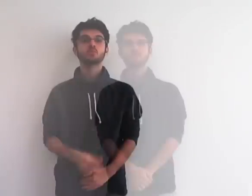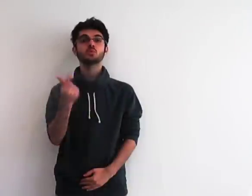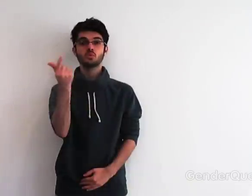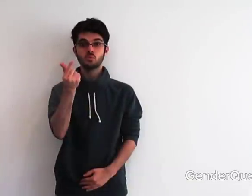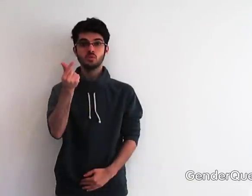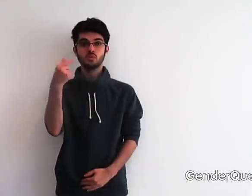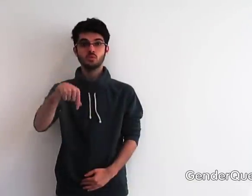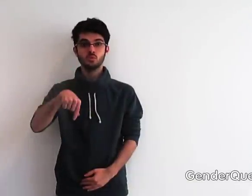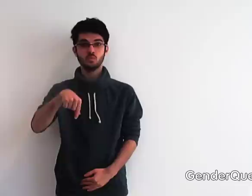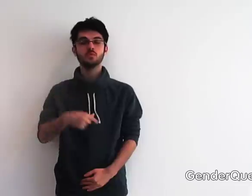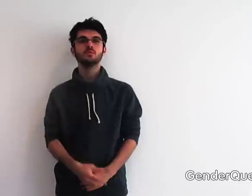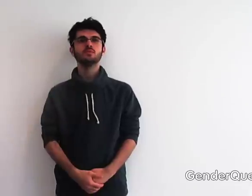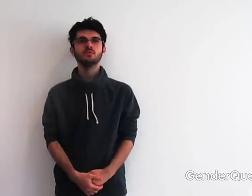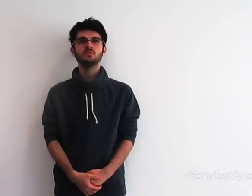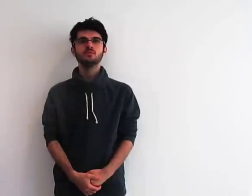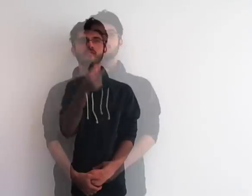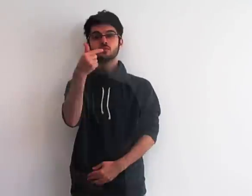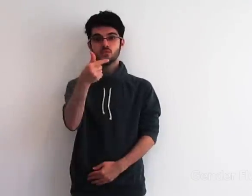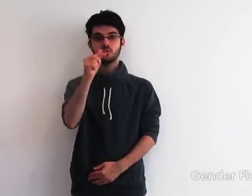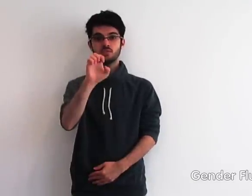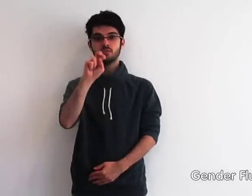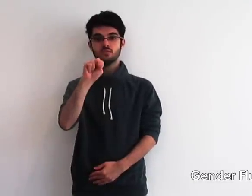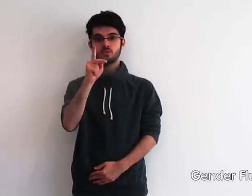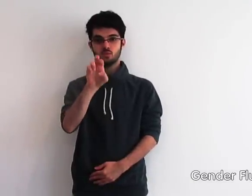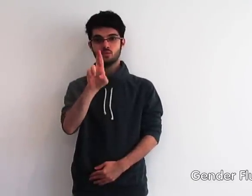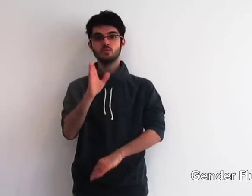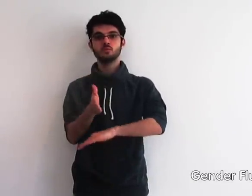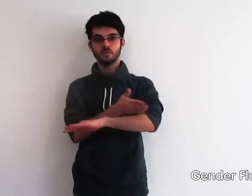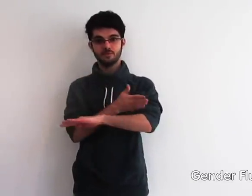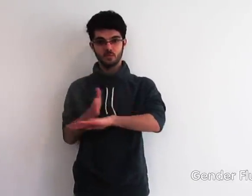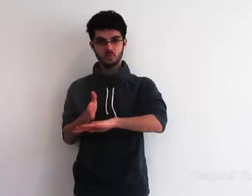GENDERQUEER GENDERFLUID